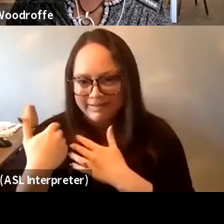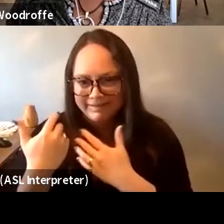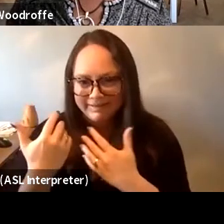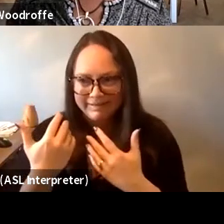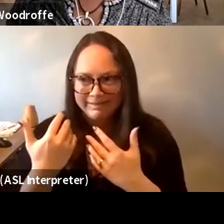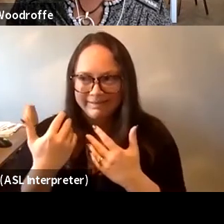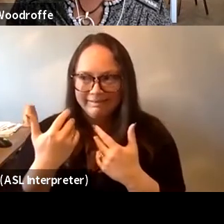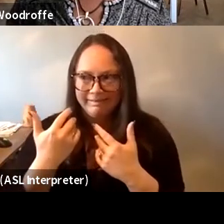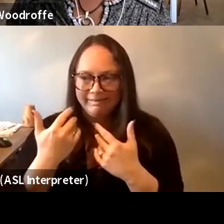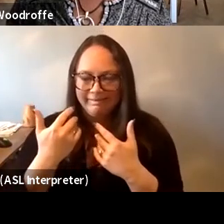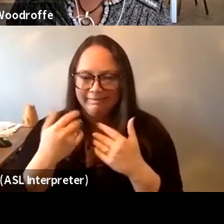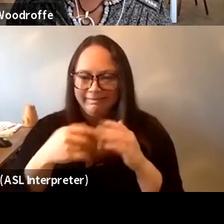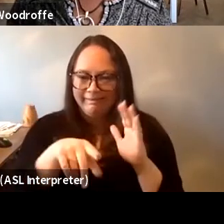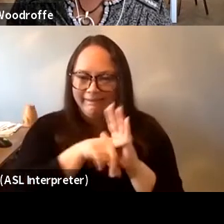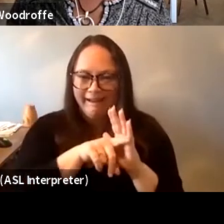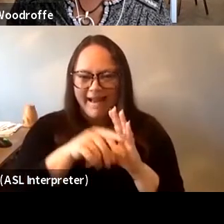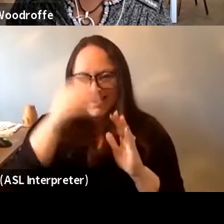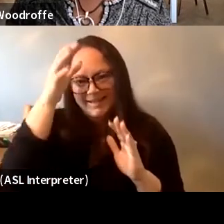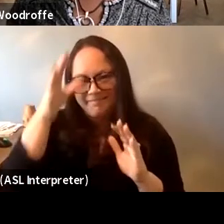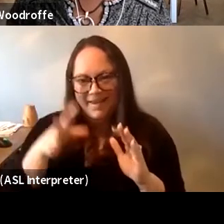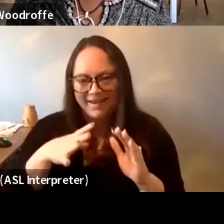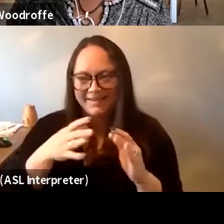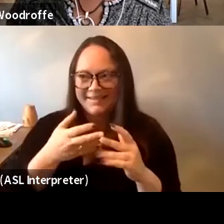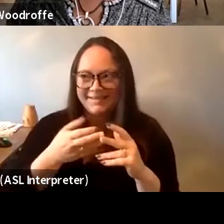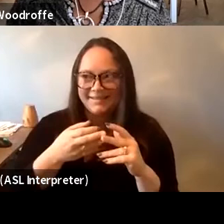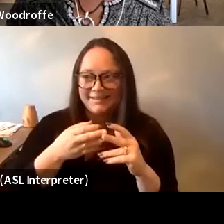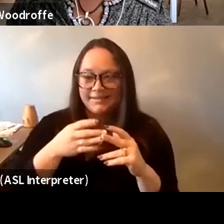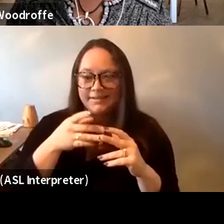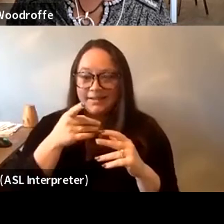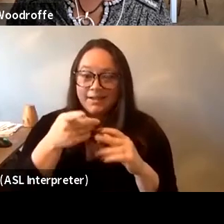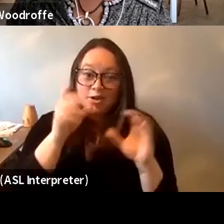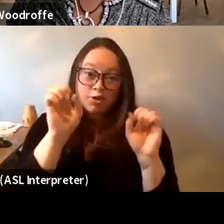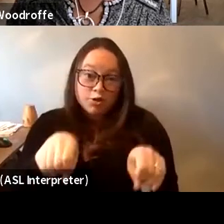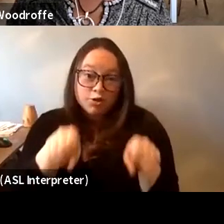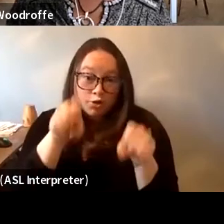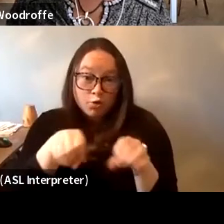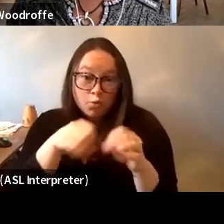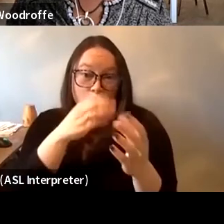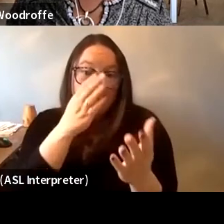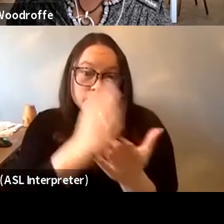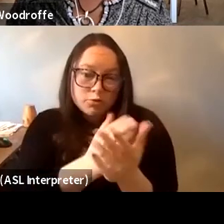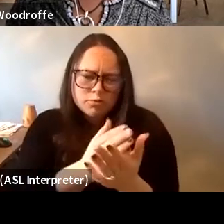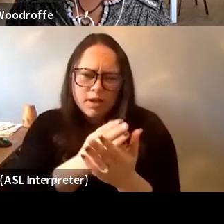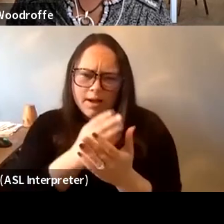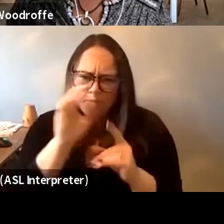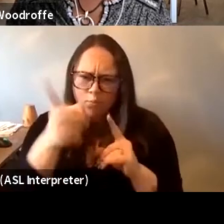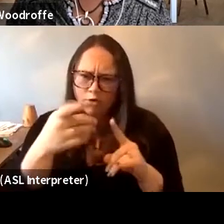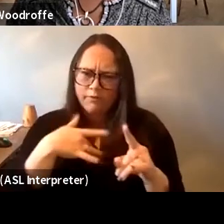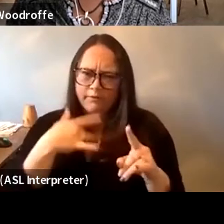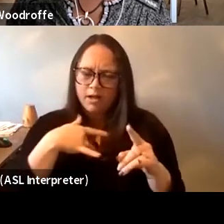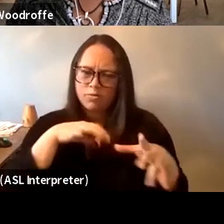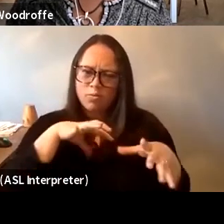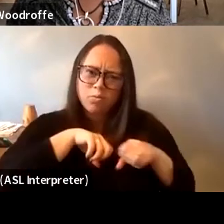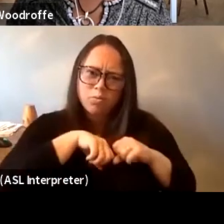able to stop me Well, you know, you felt that you felt your heartbreaking for him, you know, going through that with the